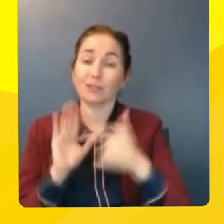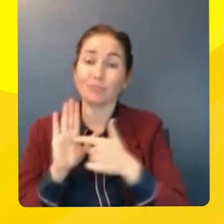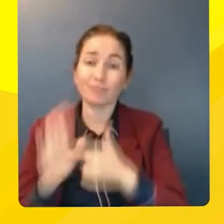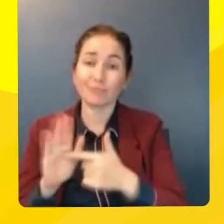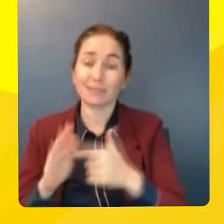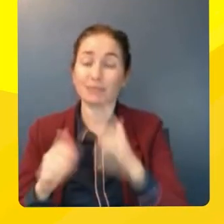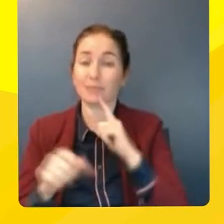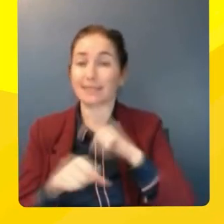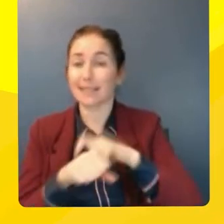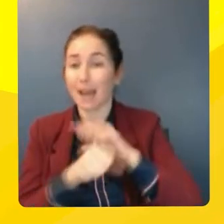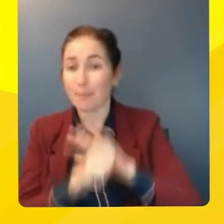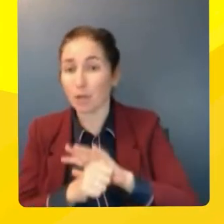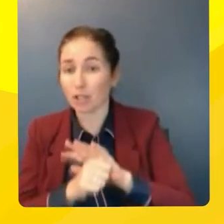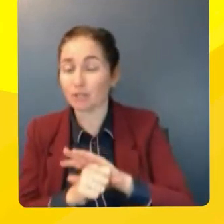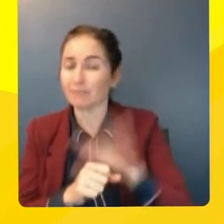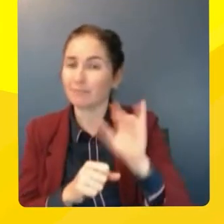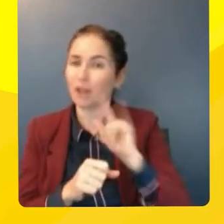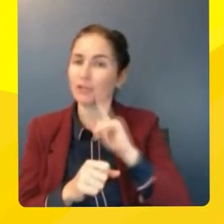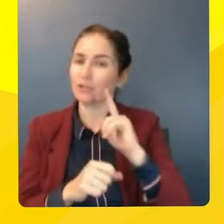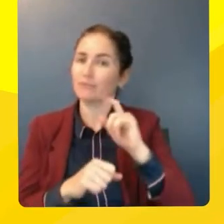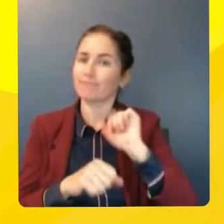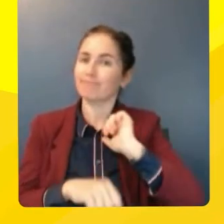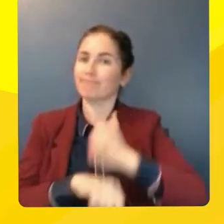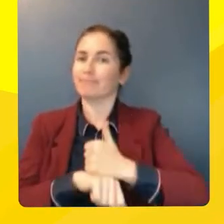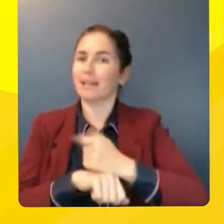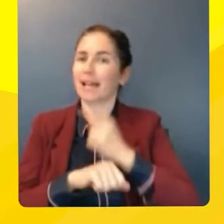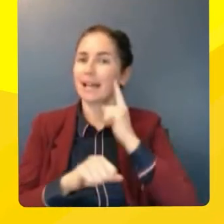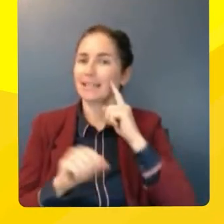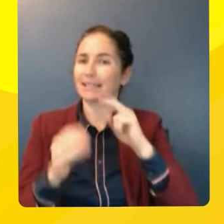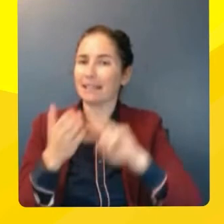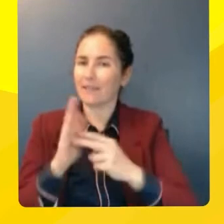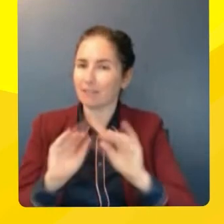and they institute a definitive benchmark against which it's